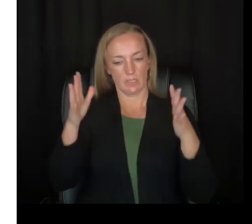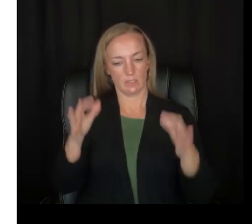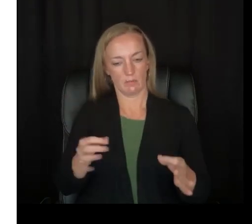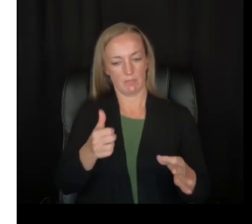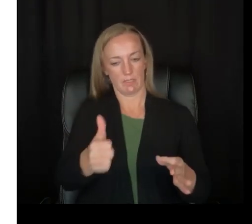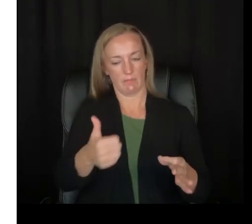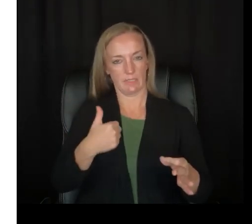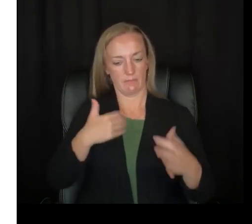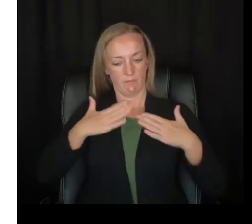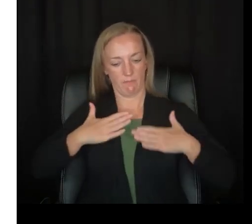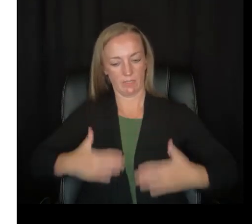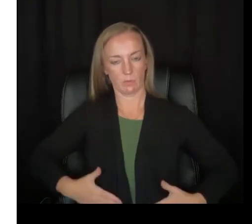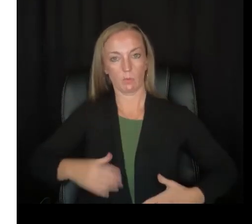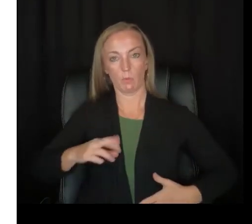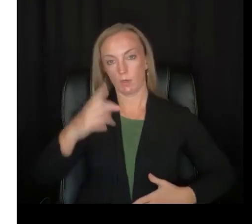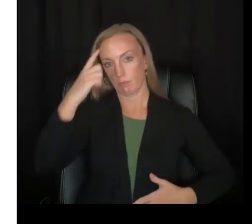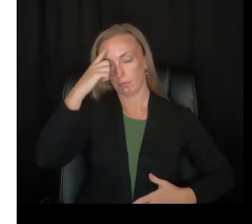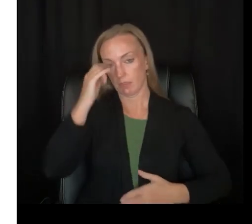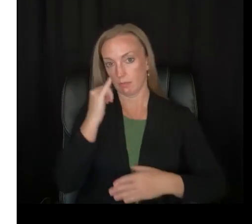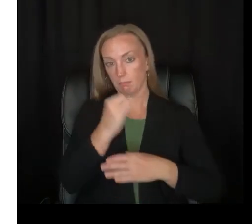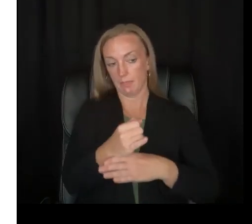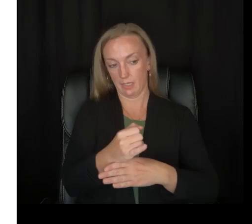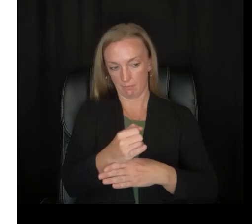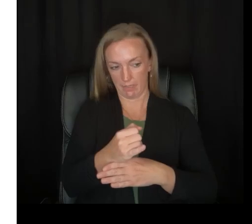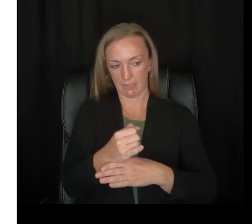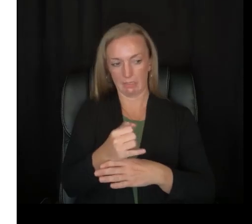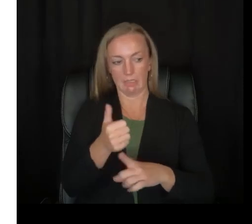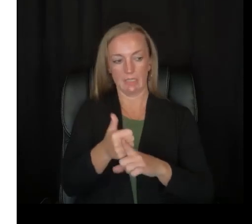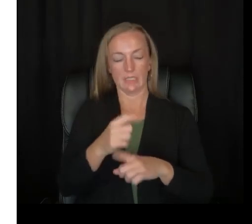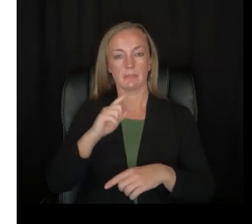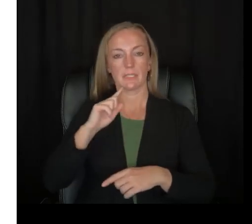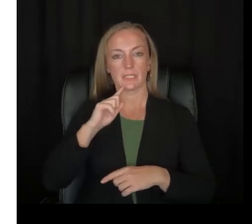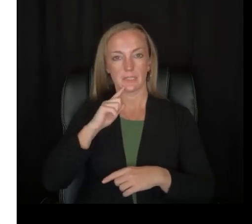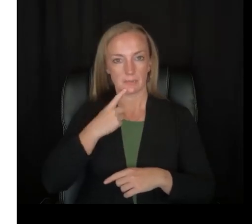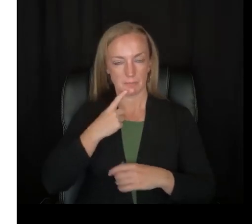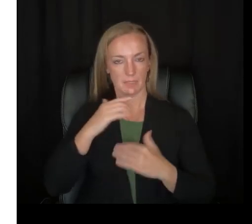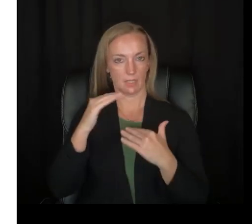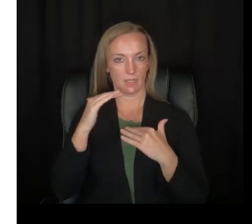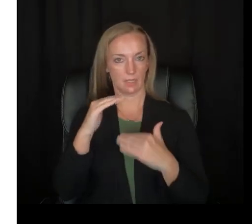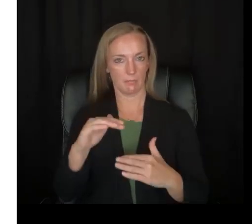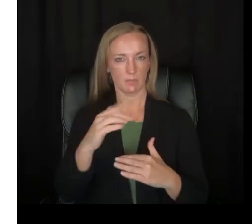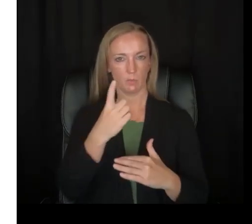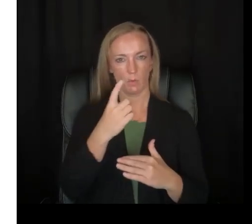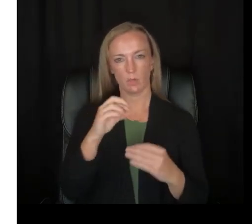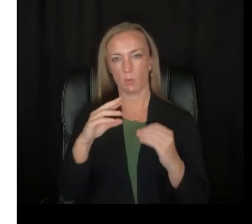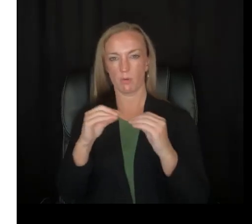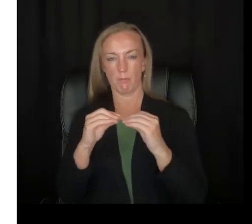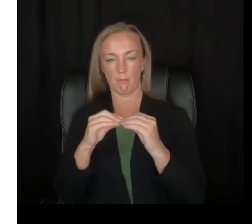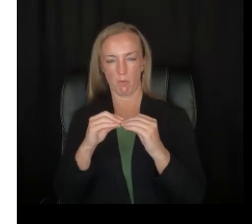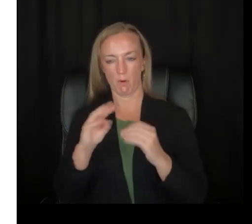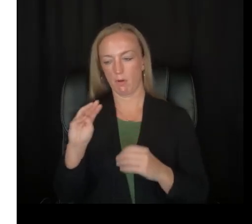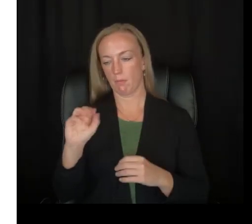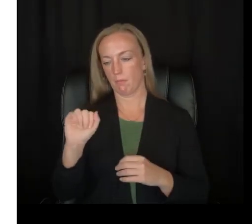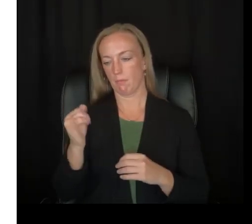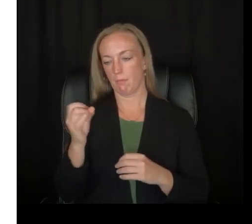physical or mental impairment that substantially limits one or more major life activities.